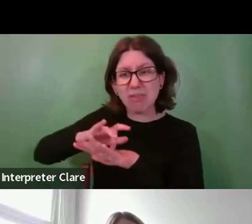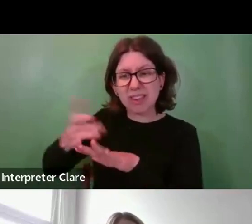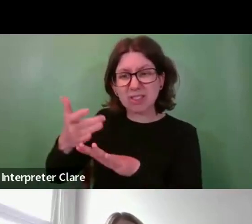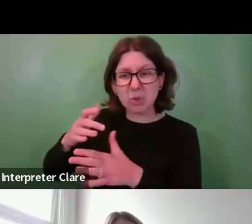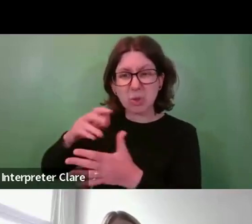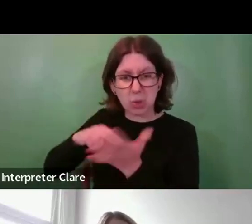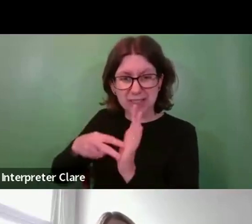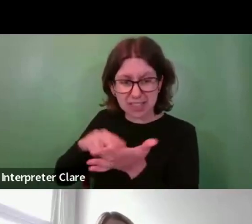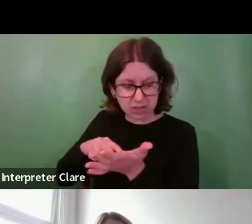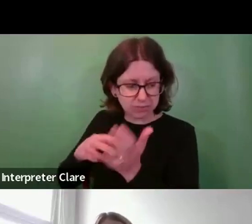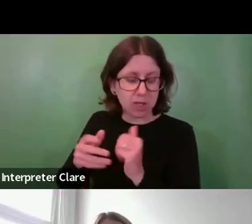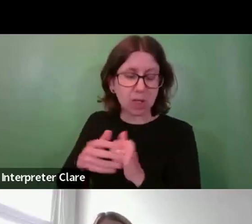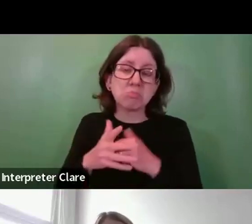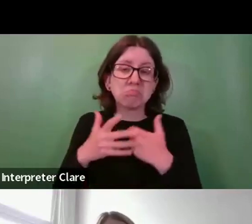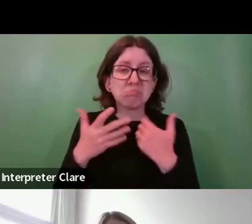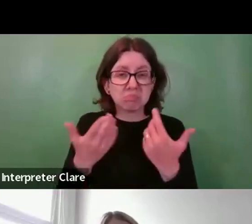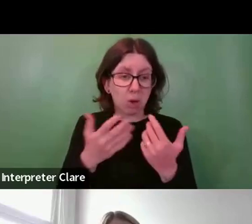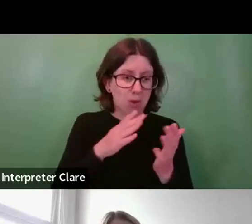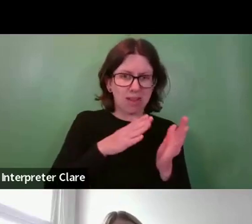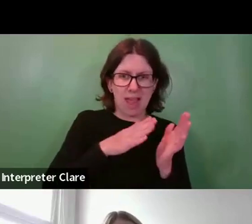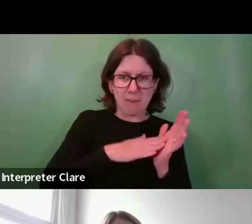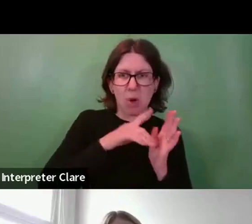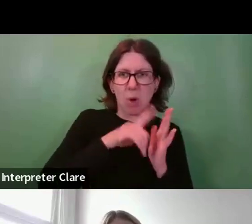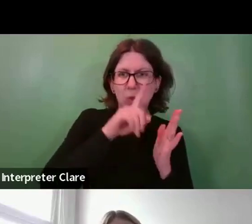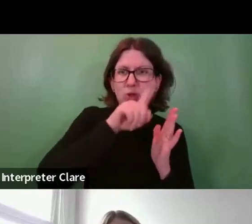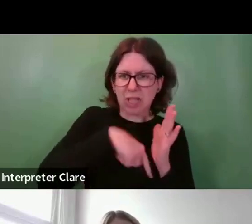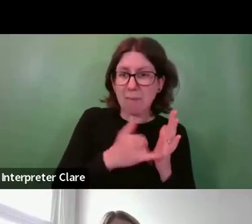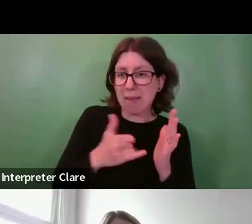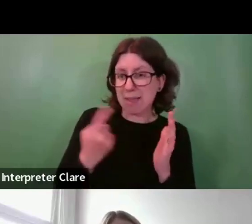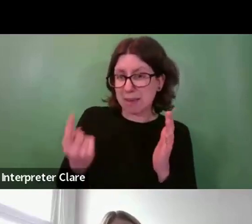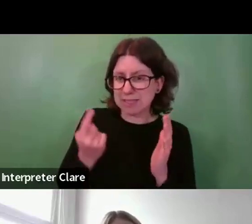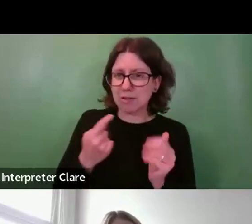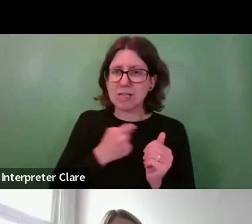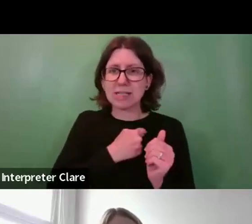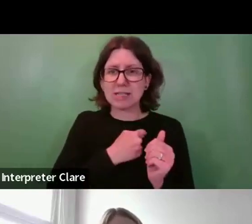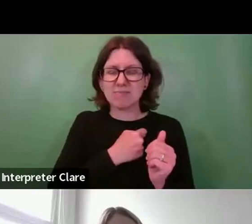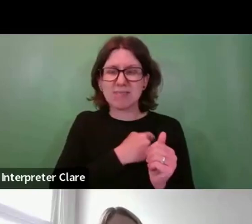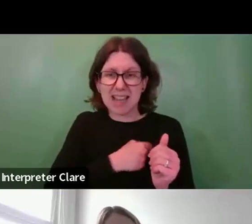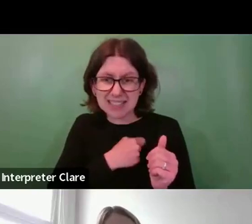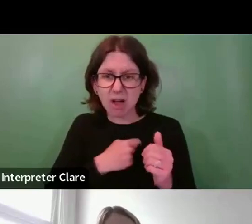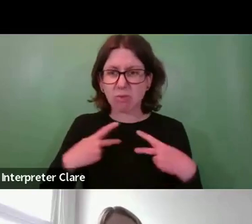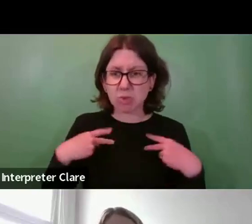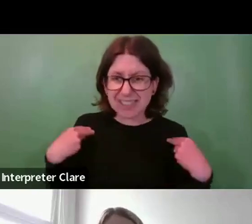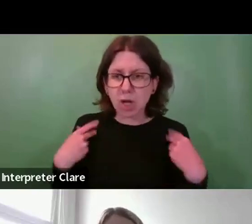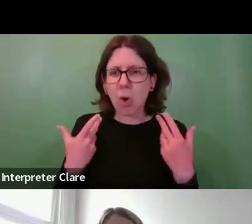they might have to be a solicitor or a barrister who who is currently operating. So there are,